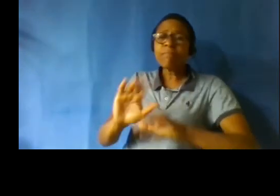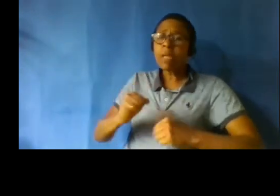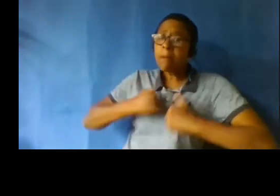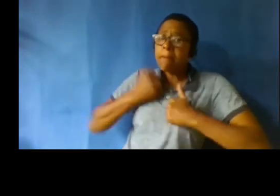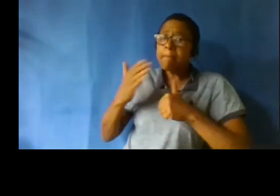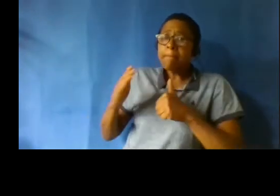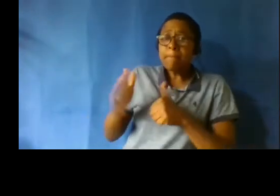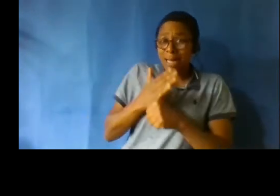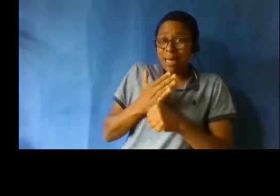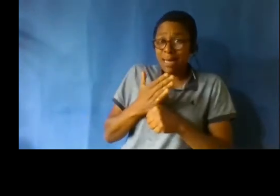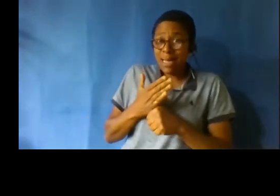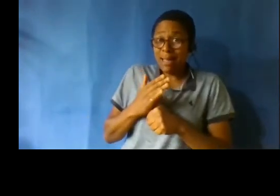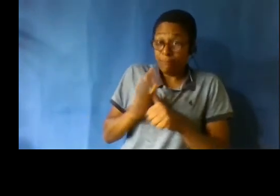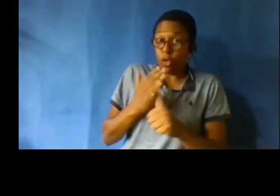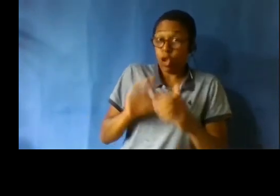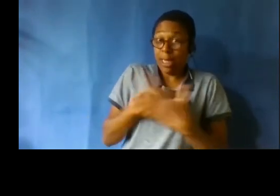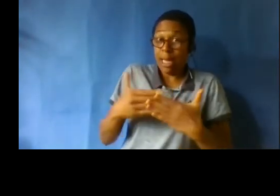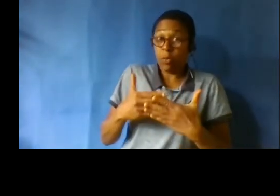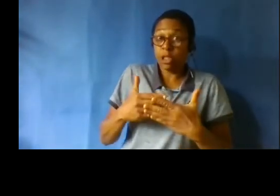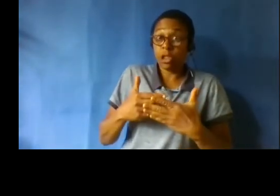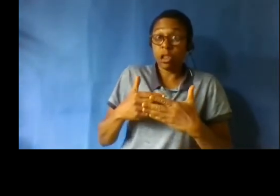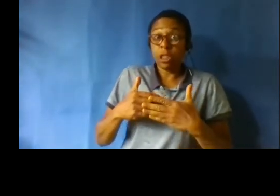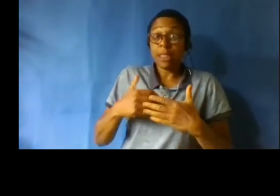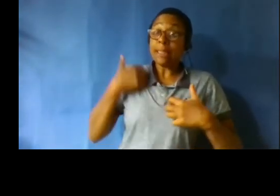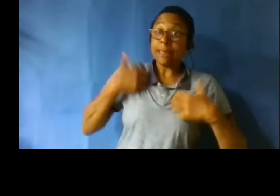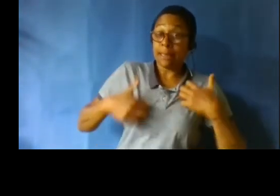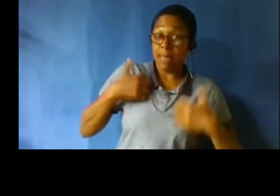structures where separate words contain separate meanings to be deciphered and